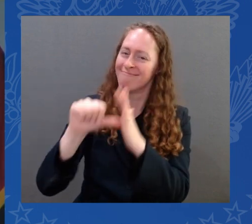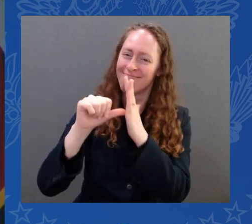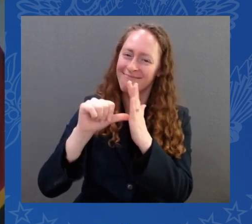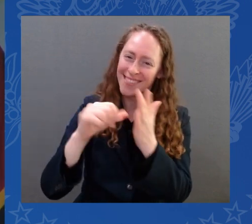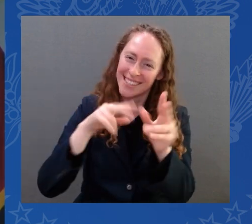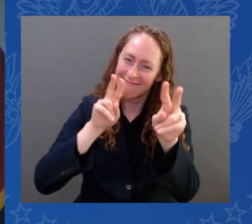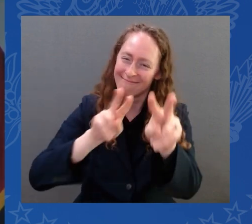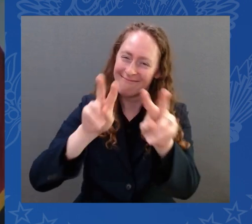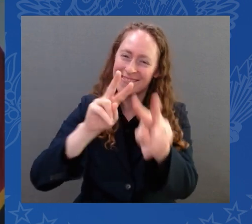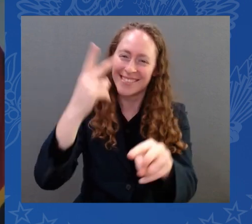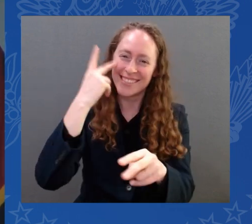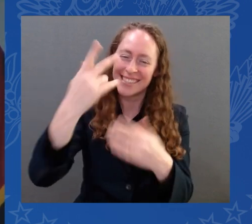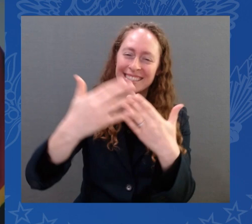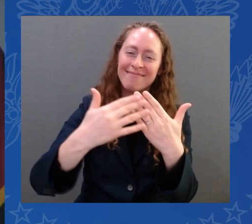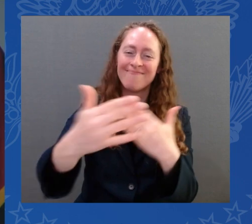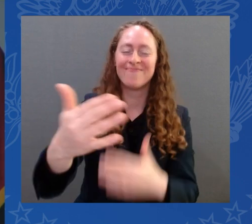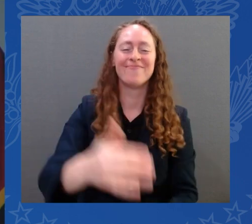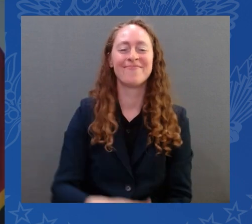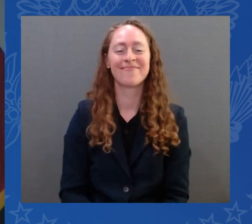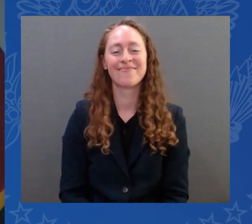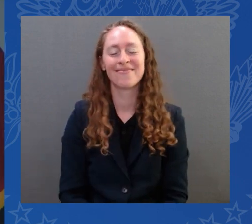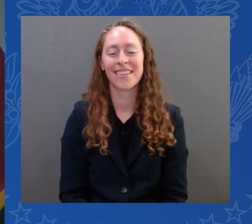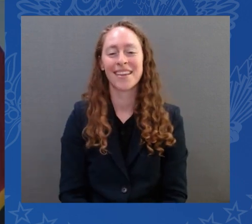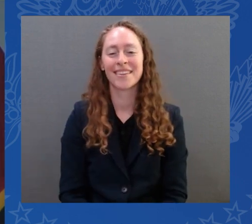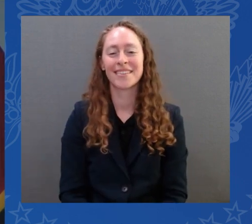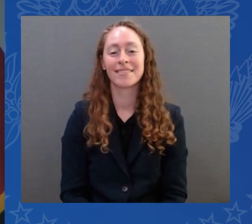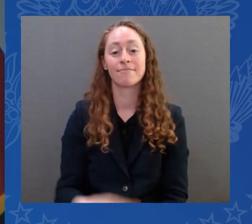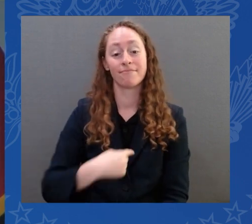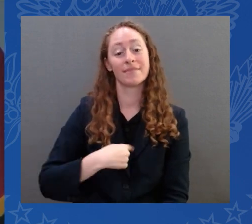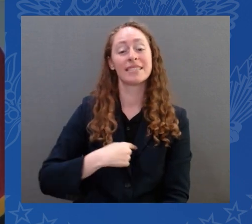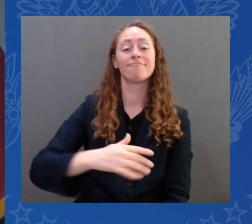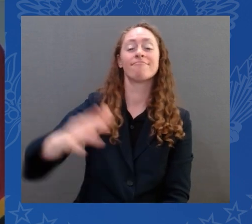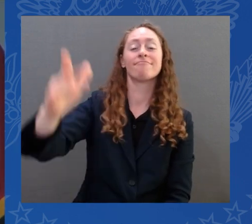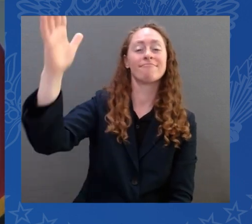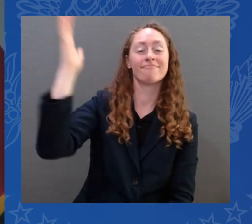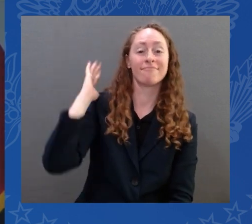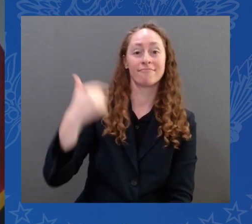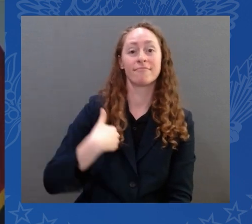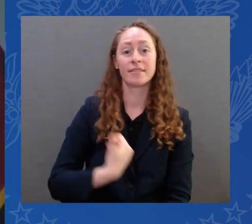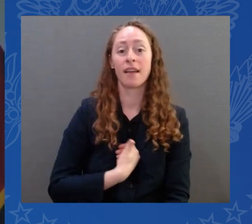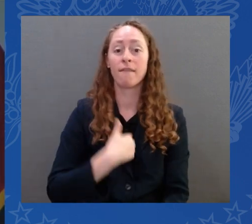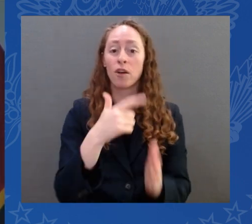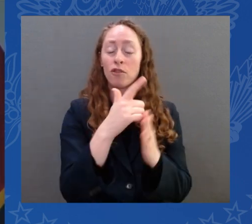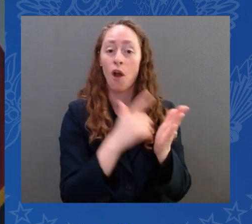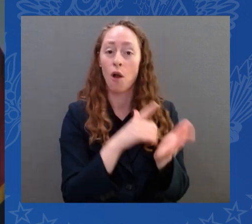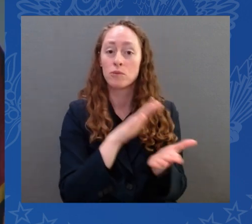I should've spent more time in law school. But at any rate, class of Midshipman,